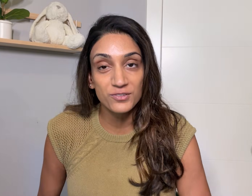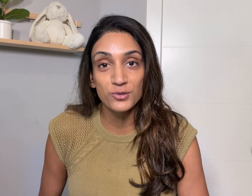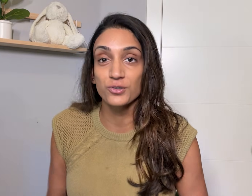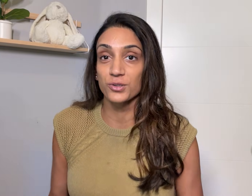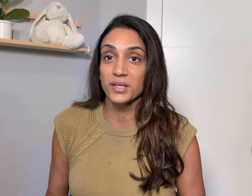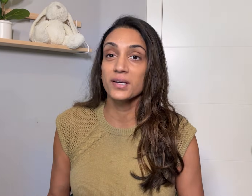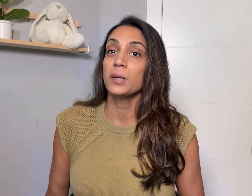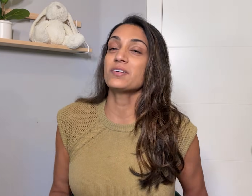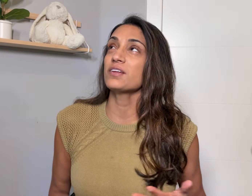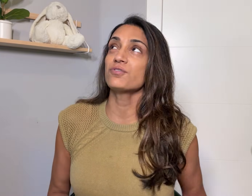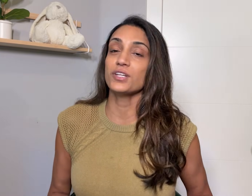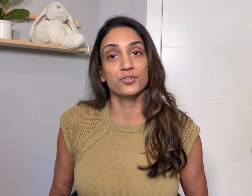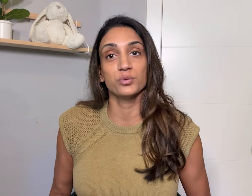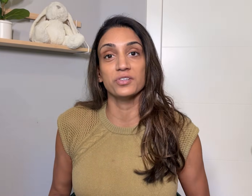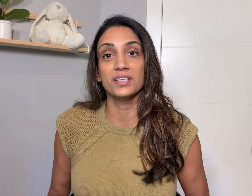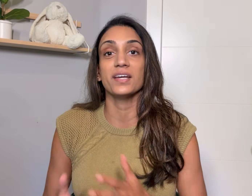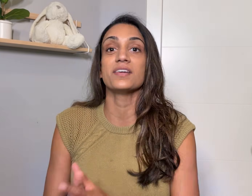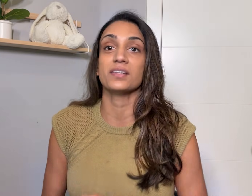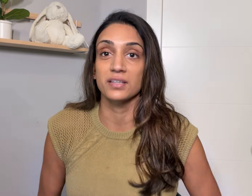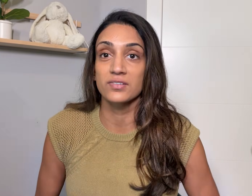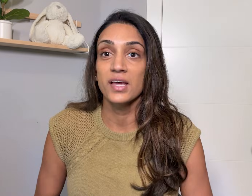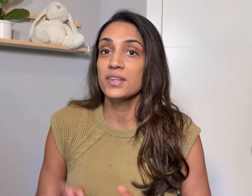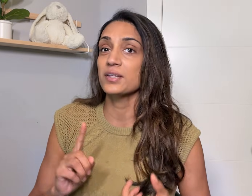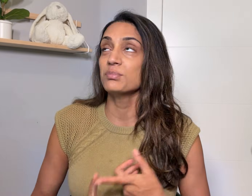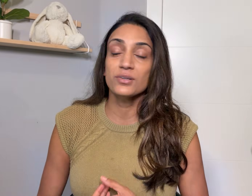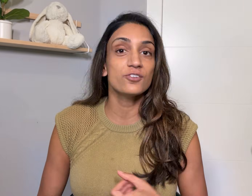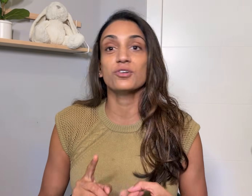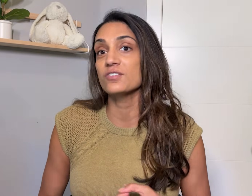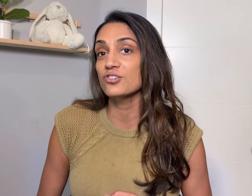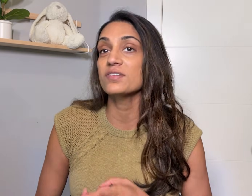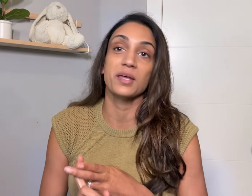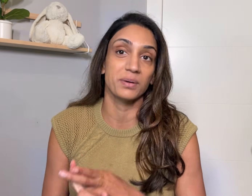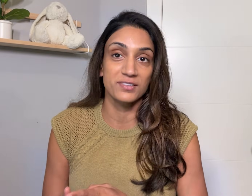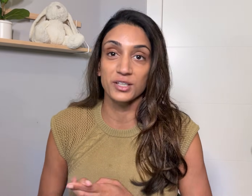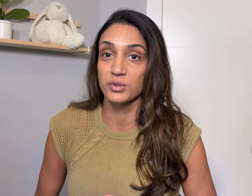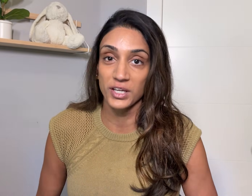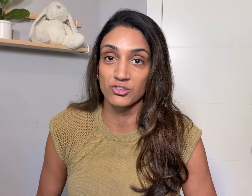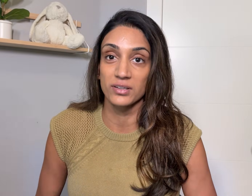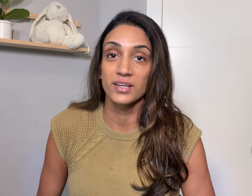used early because they fit into routine and daily needs. Think meals transition and basic communication.